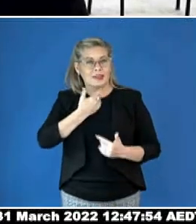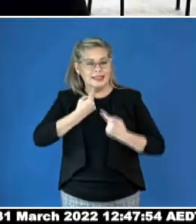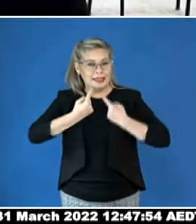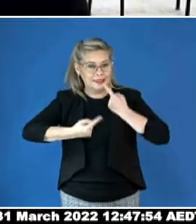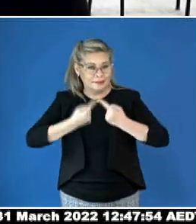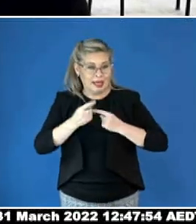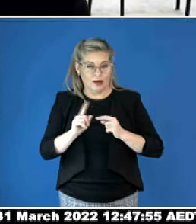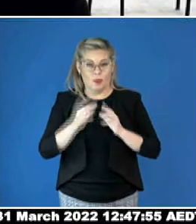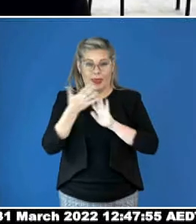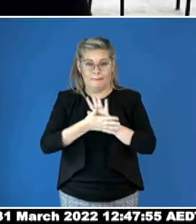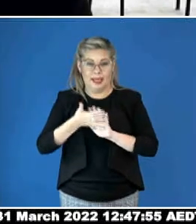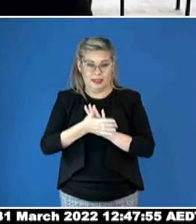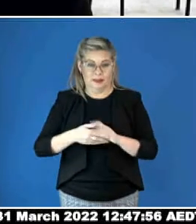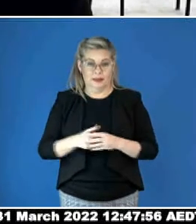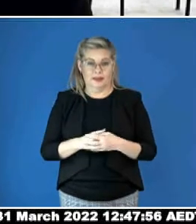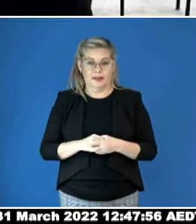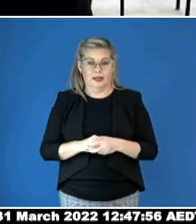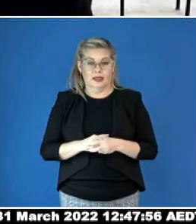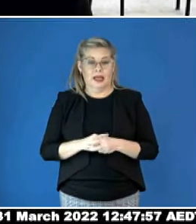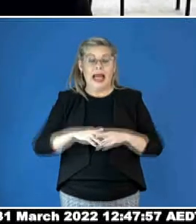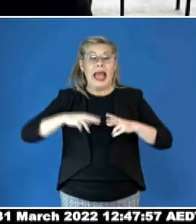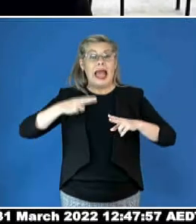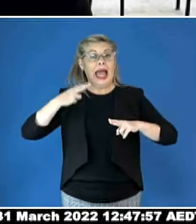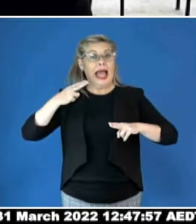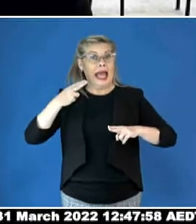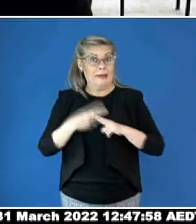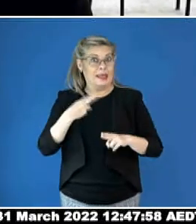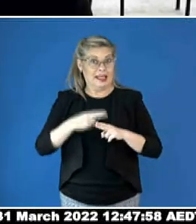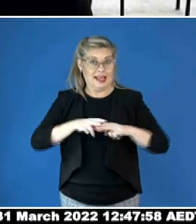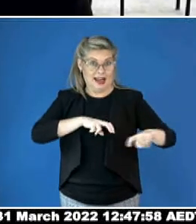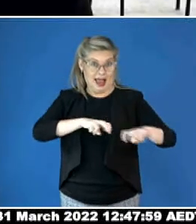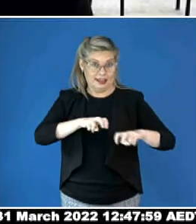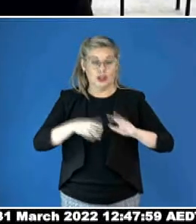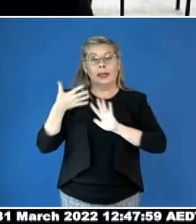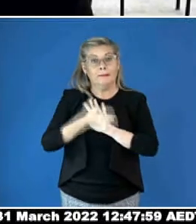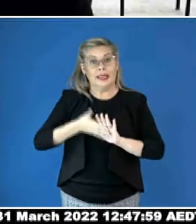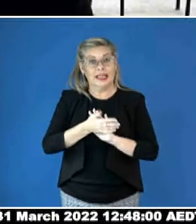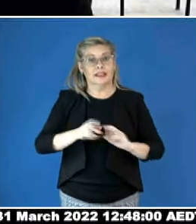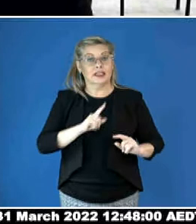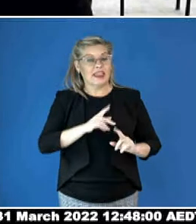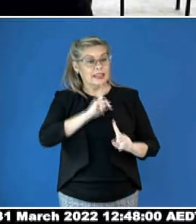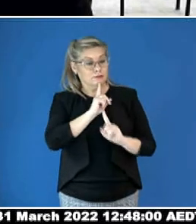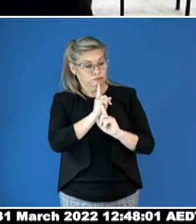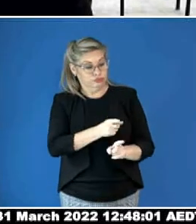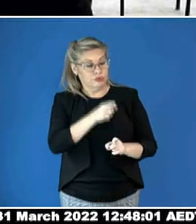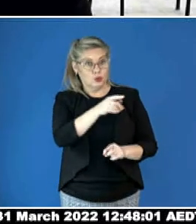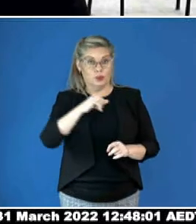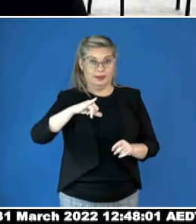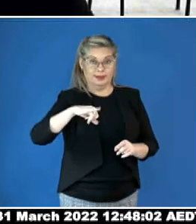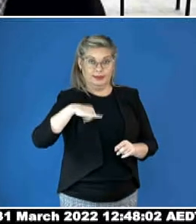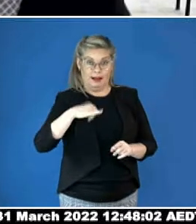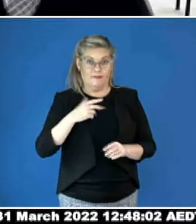The immediate action is what the staff who had the incident reported to them